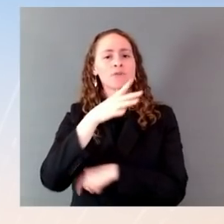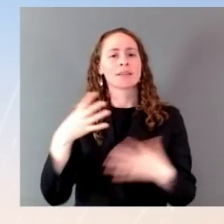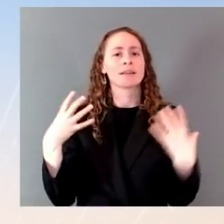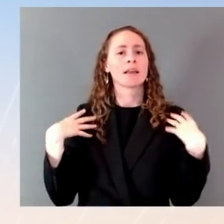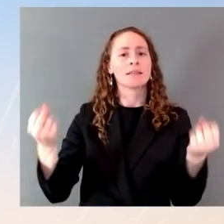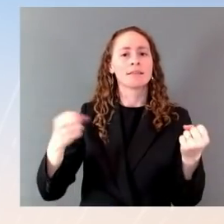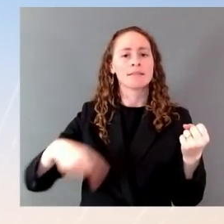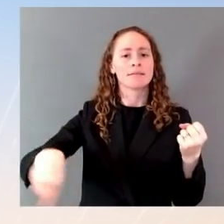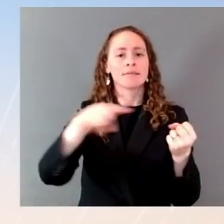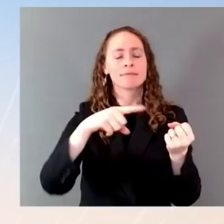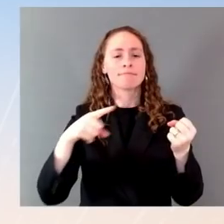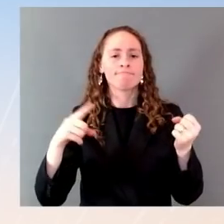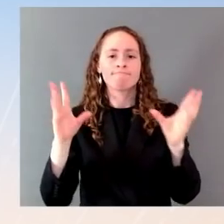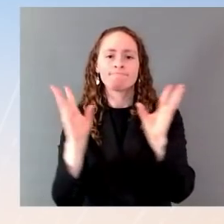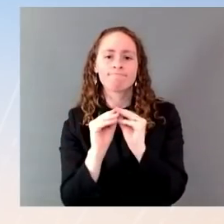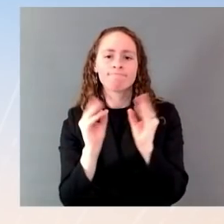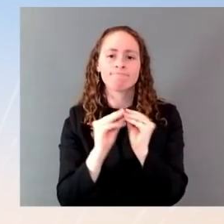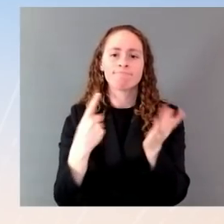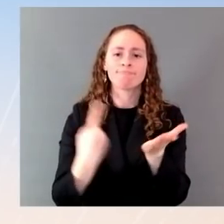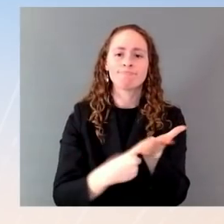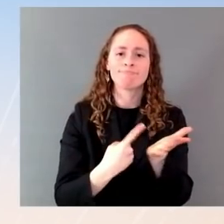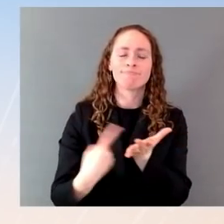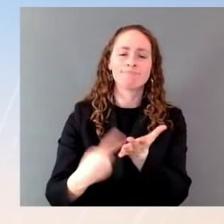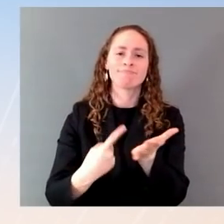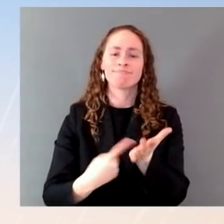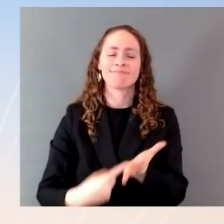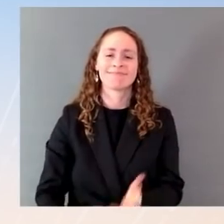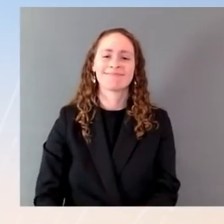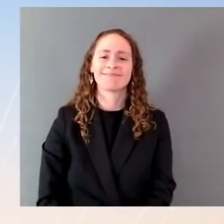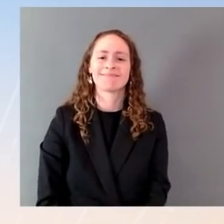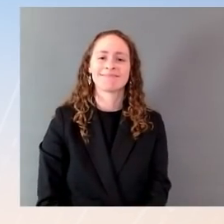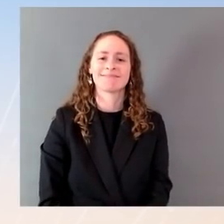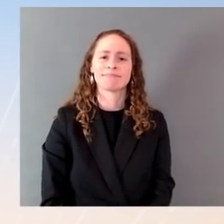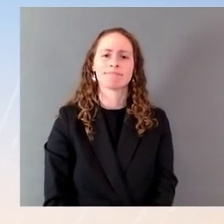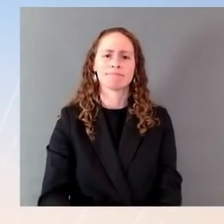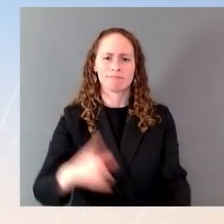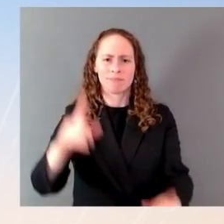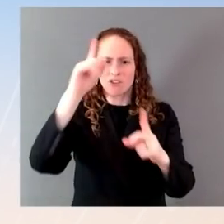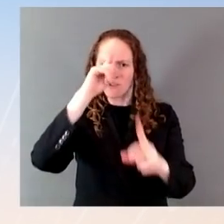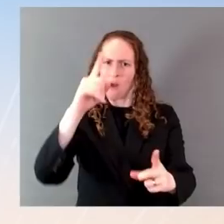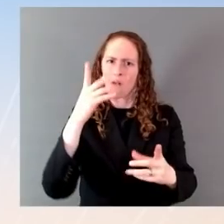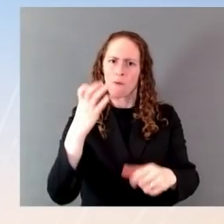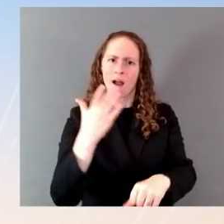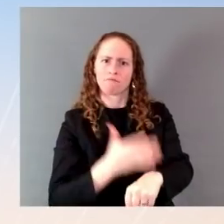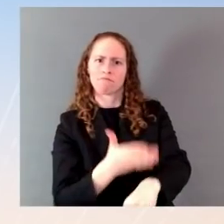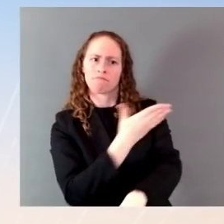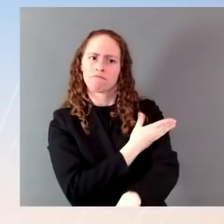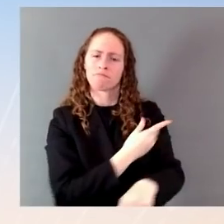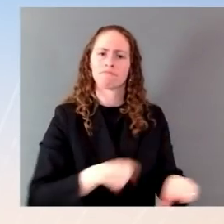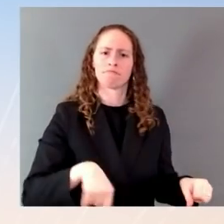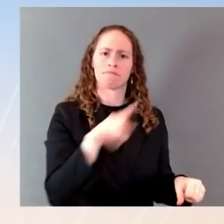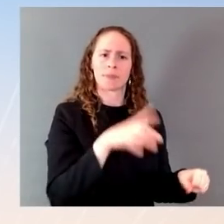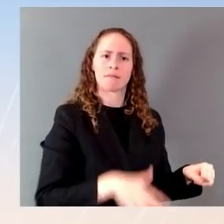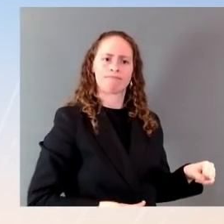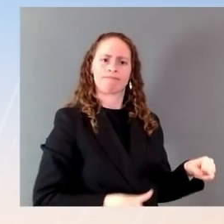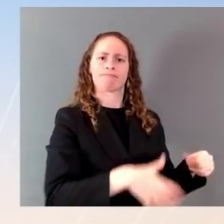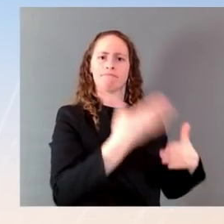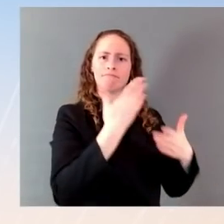maternal health outcomes in the United States. In conjunction with the summit, the Vice President announced a new Department of Health and Human Services report